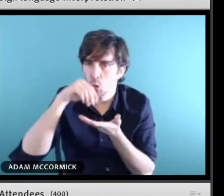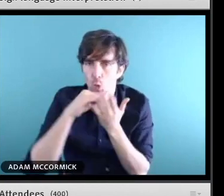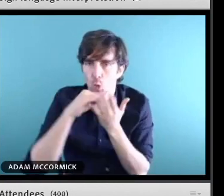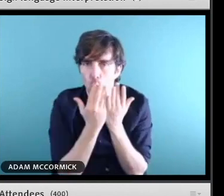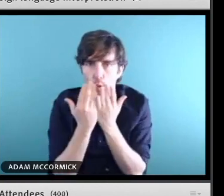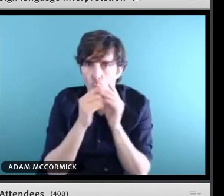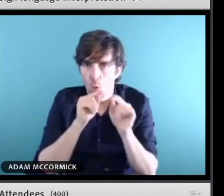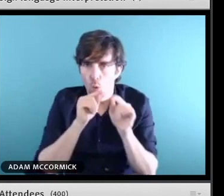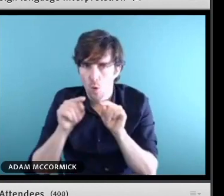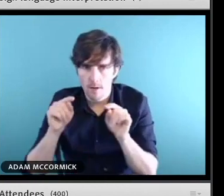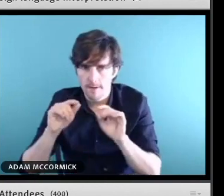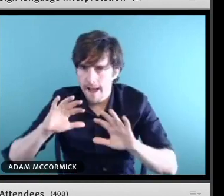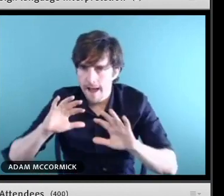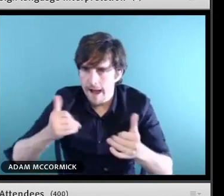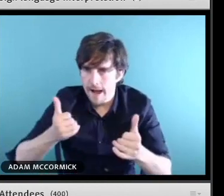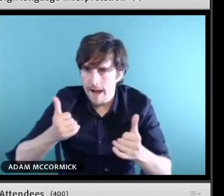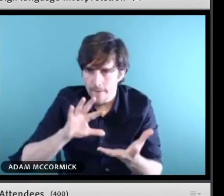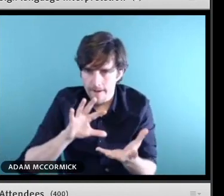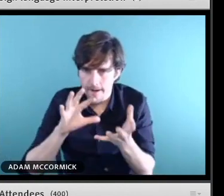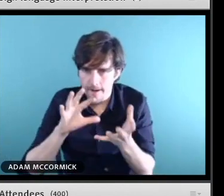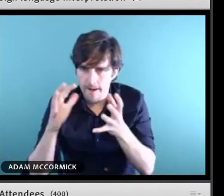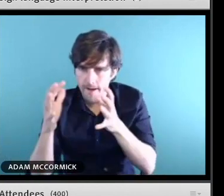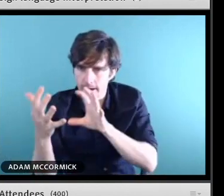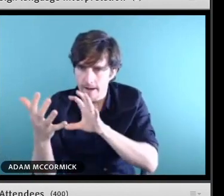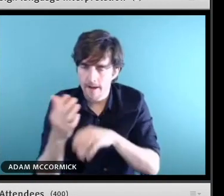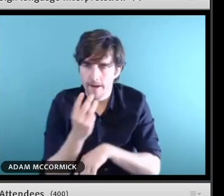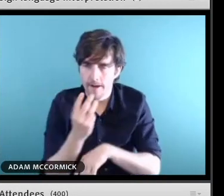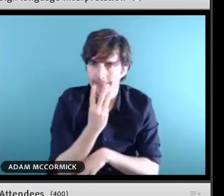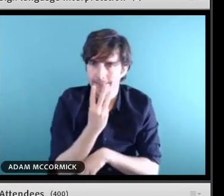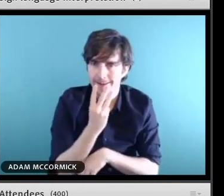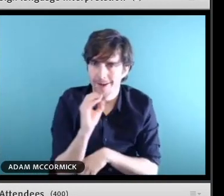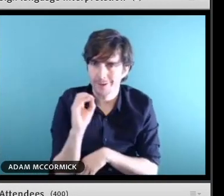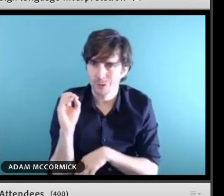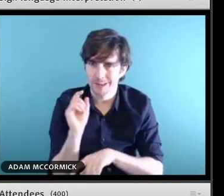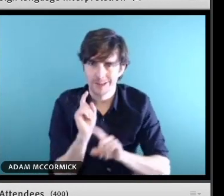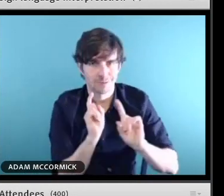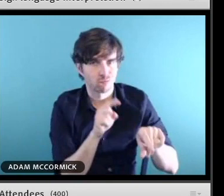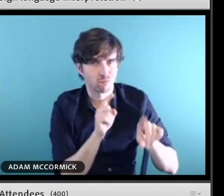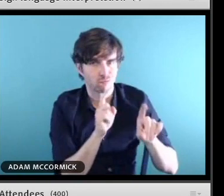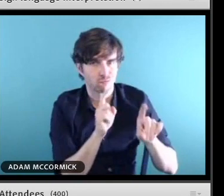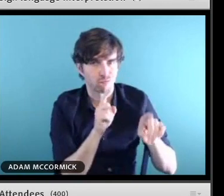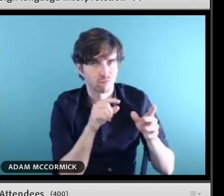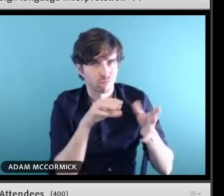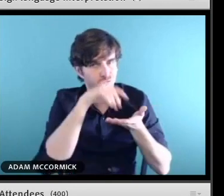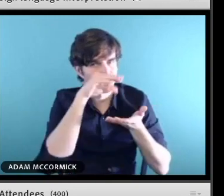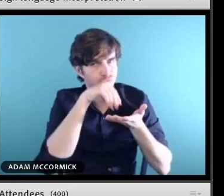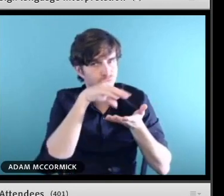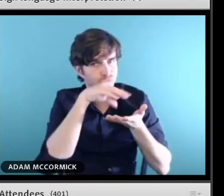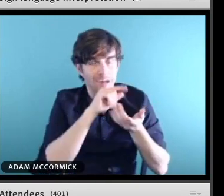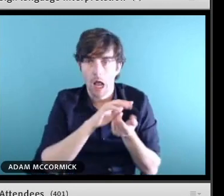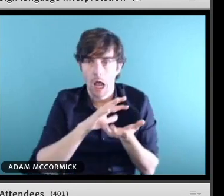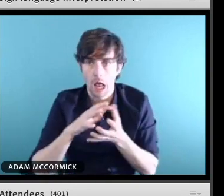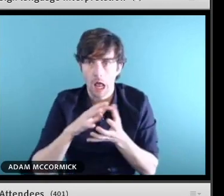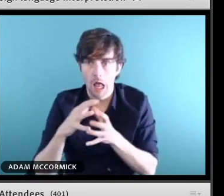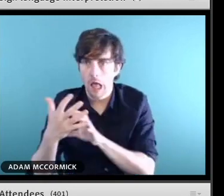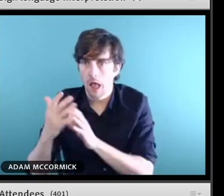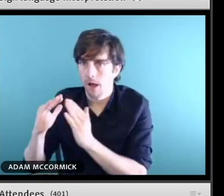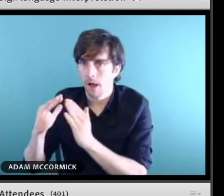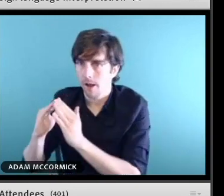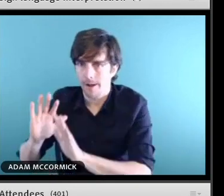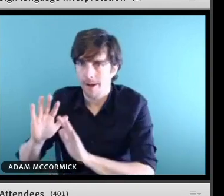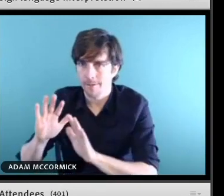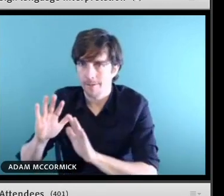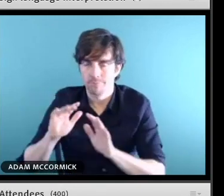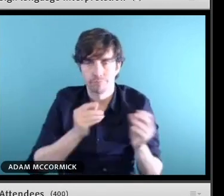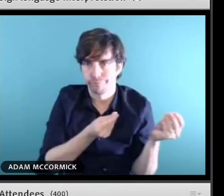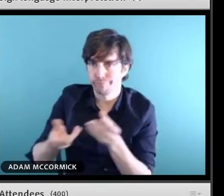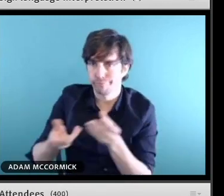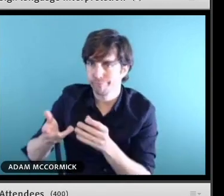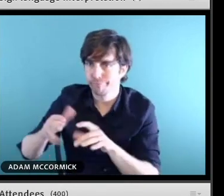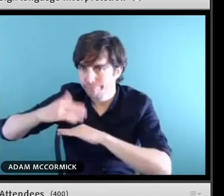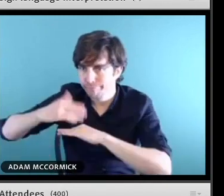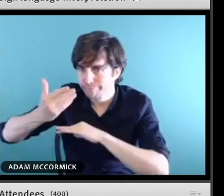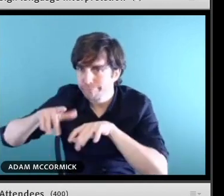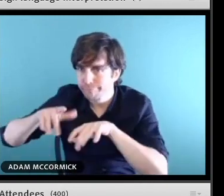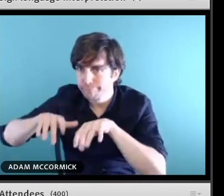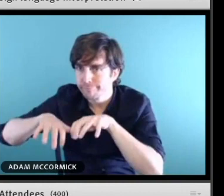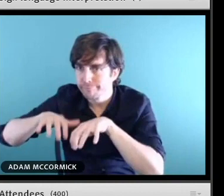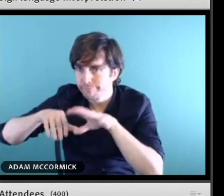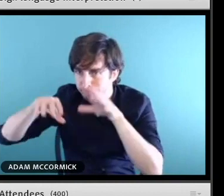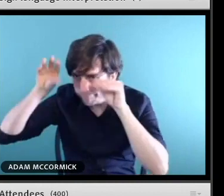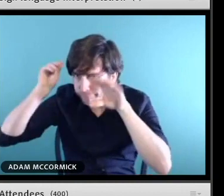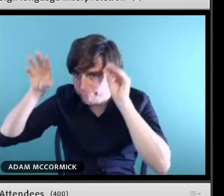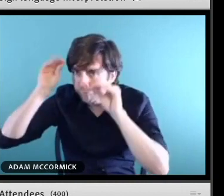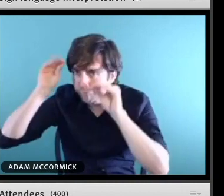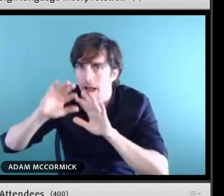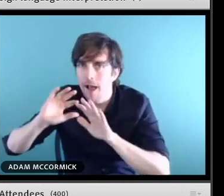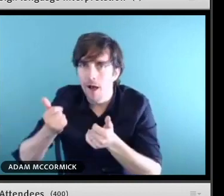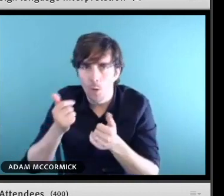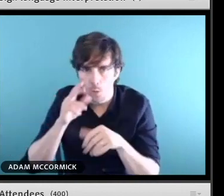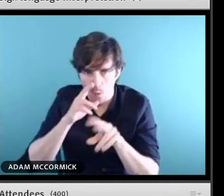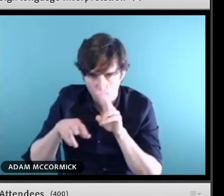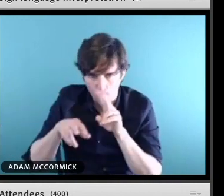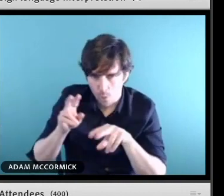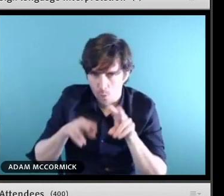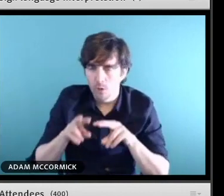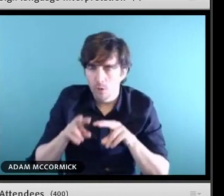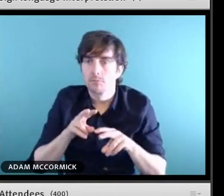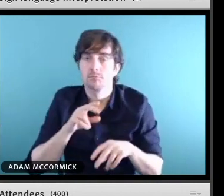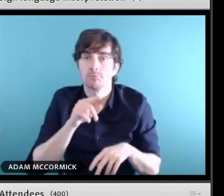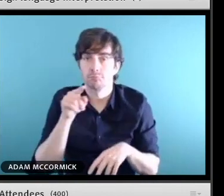without going in. I meant to kind information on one of information required